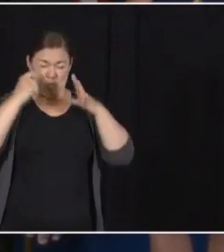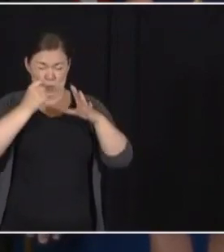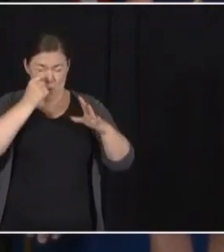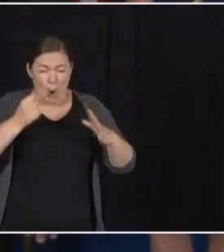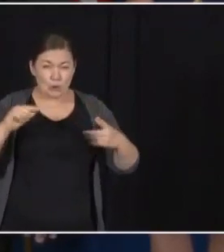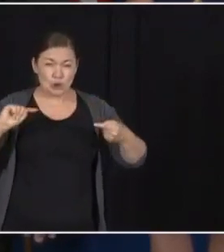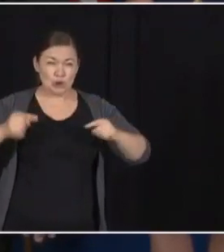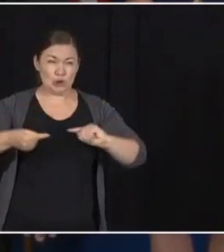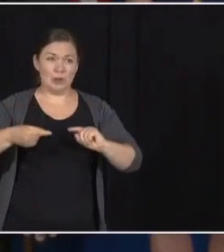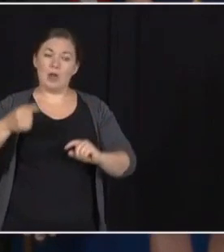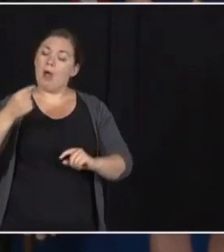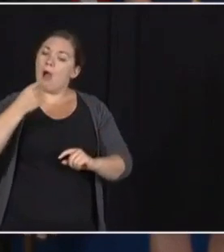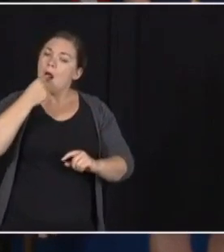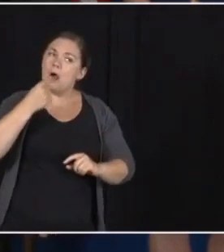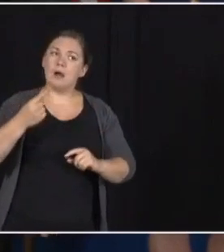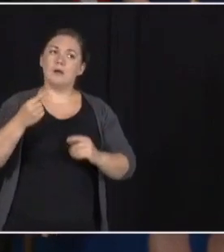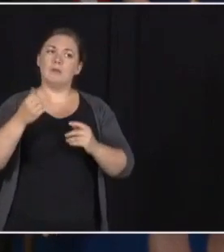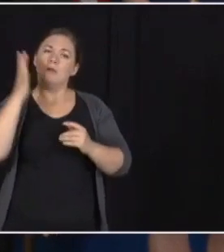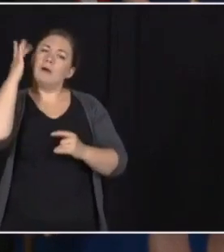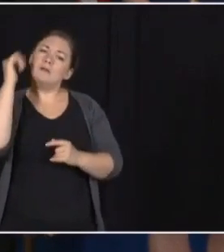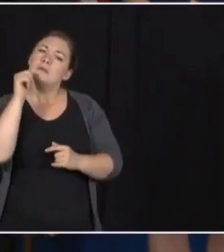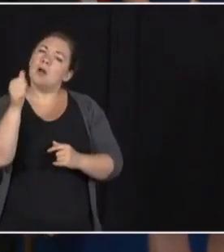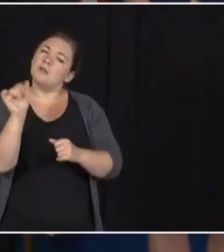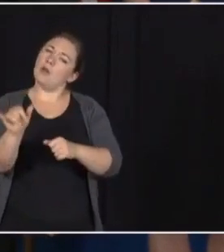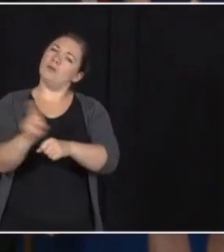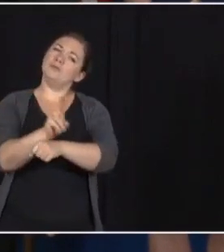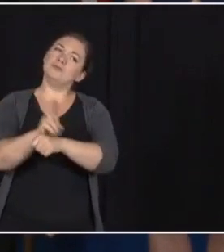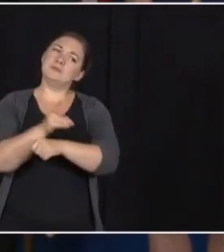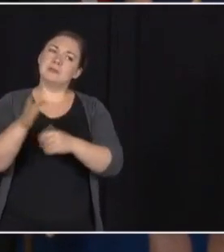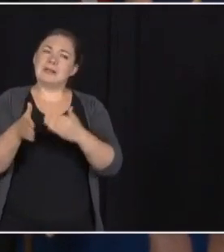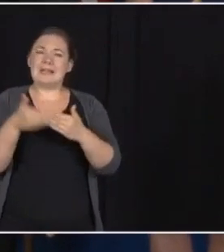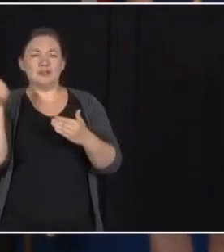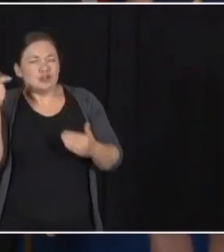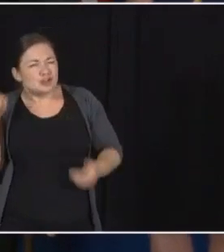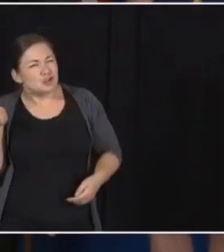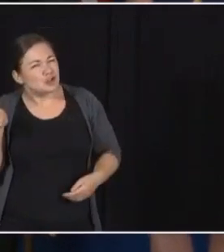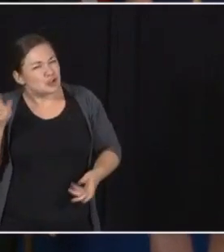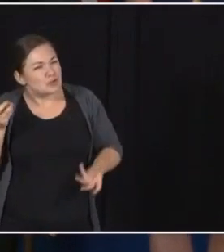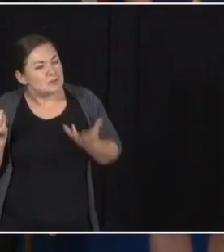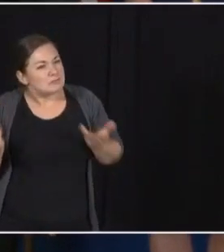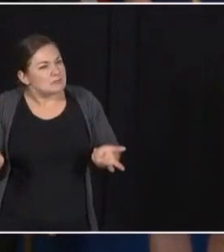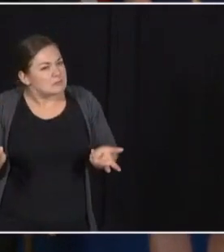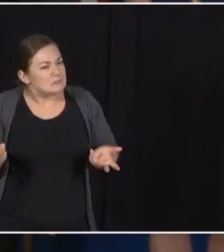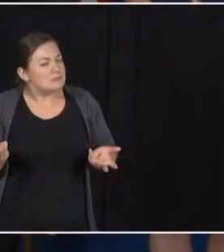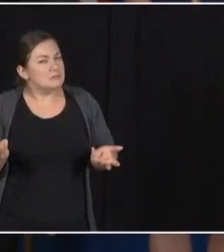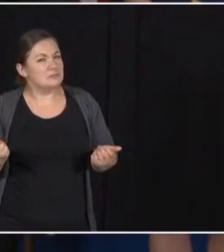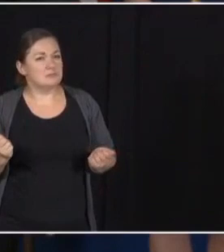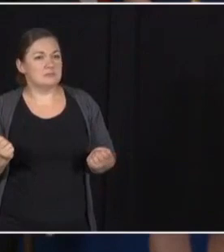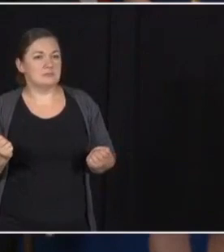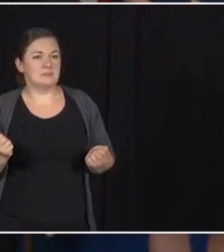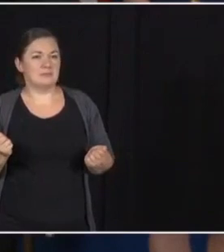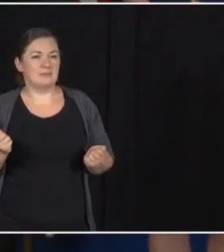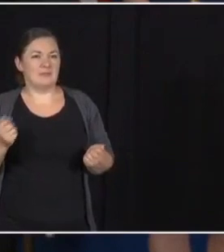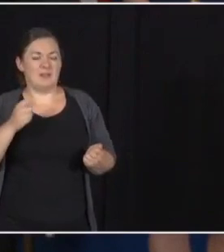way to your brain up your nose. Why isn't Ontario using that method and wouldn't it be easier and better to have a